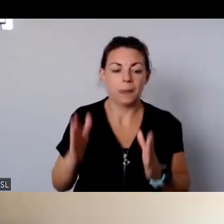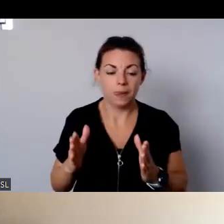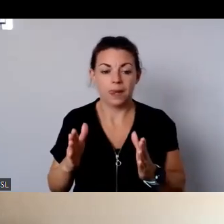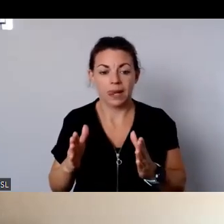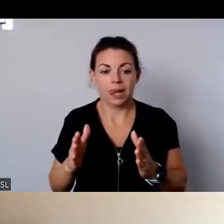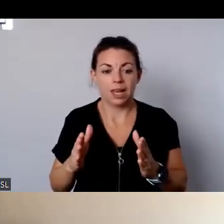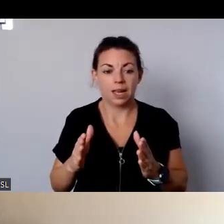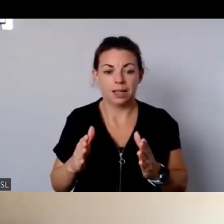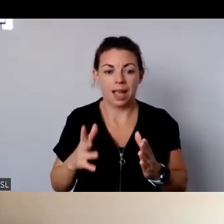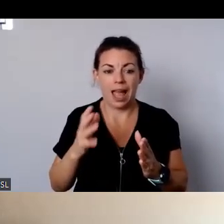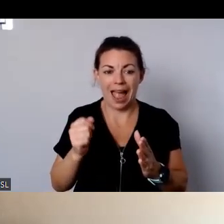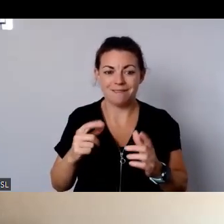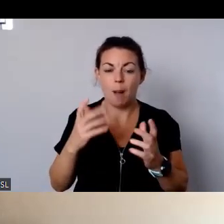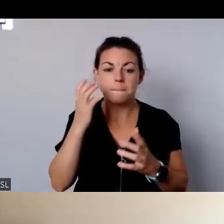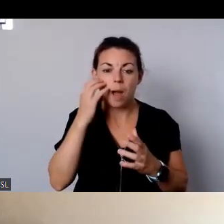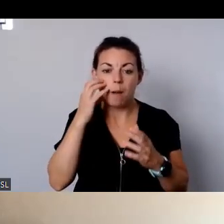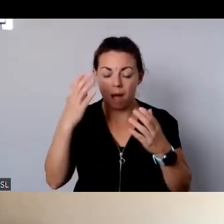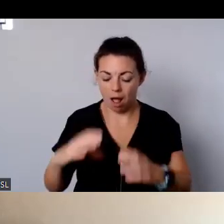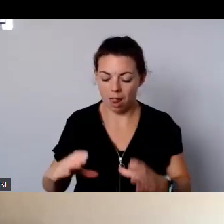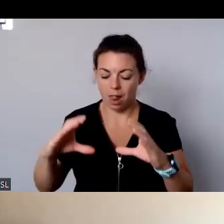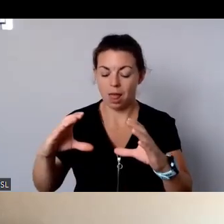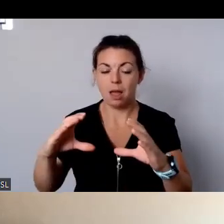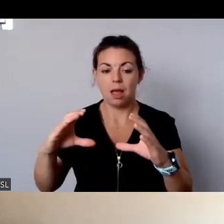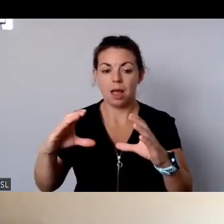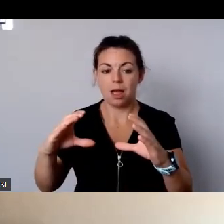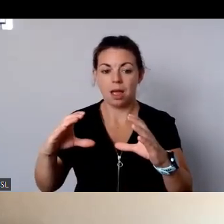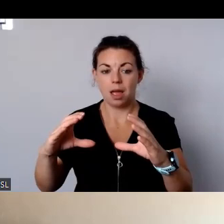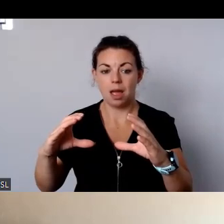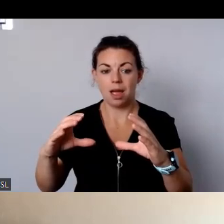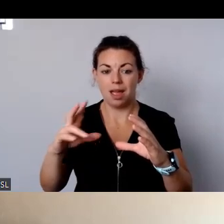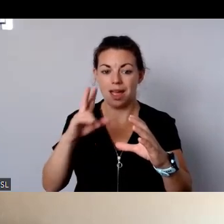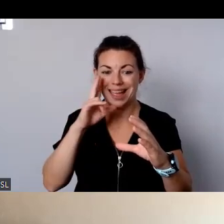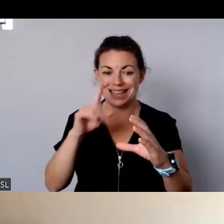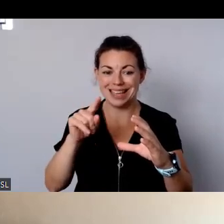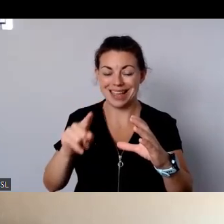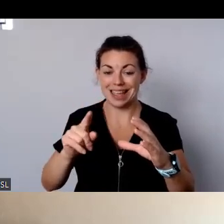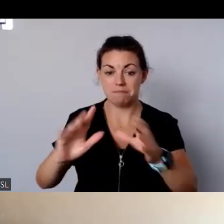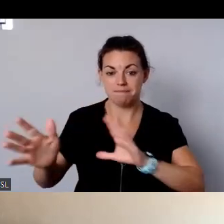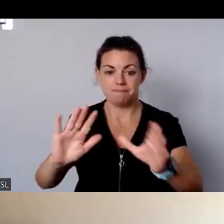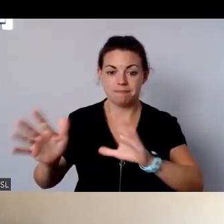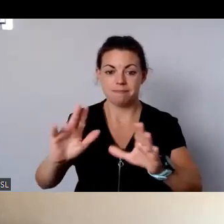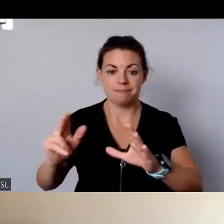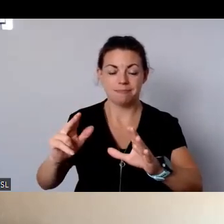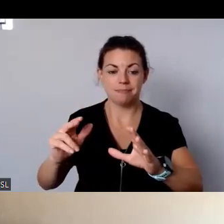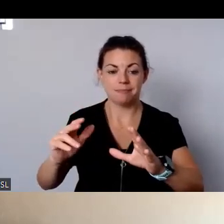holding up a mobile phone. You can see how a signer, a British Sign Language interpreter